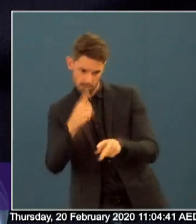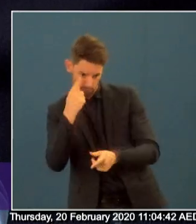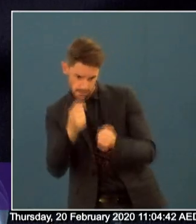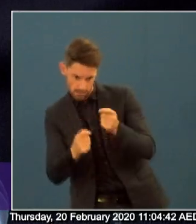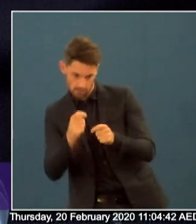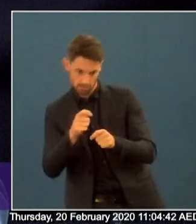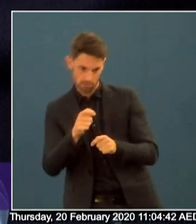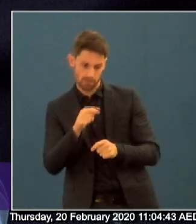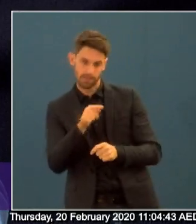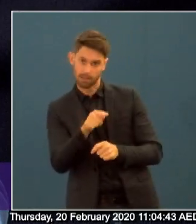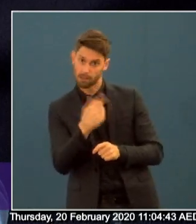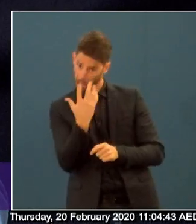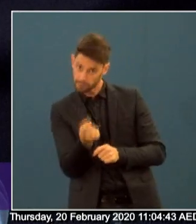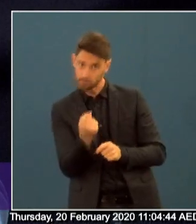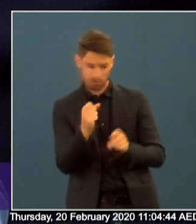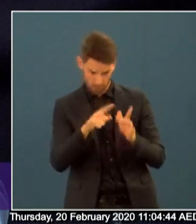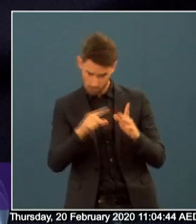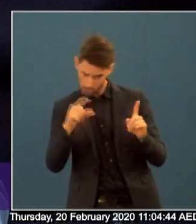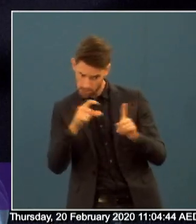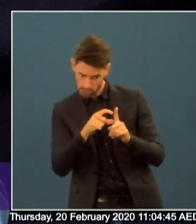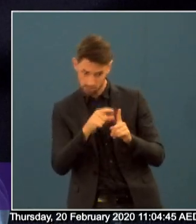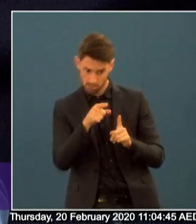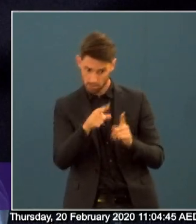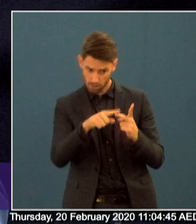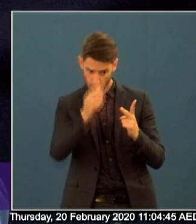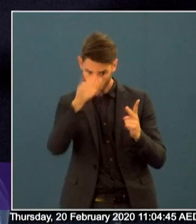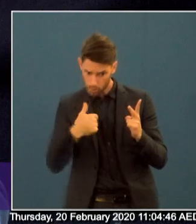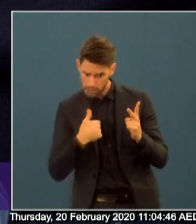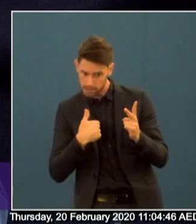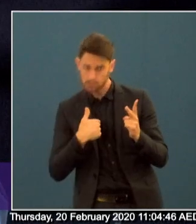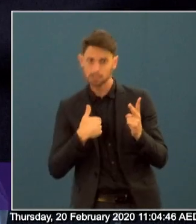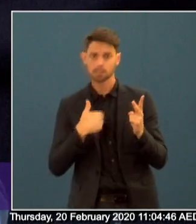intellectual disability, autism or whatever disability —